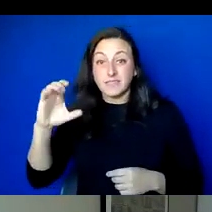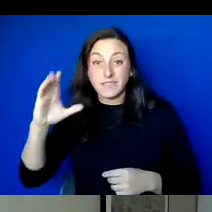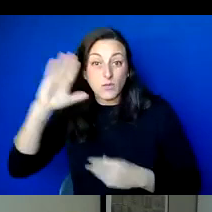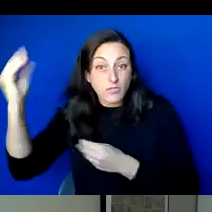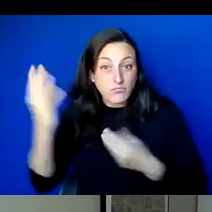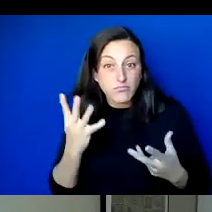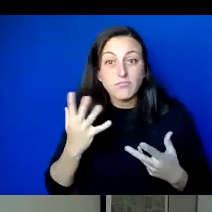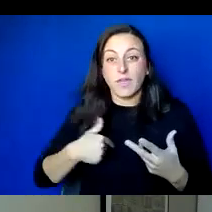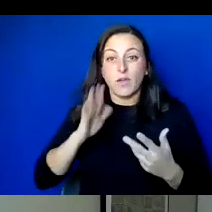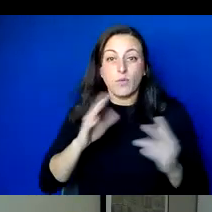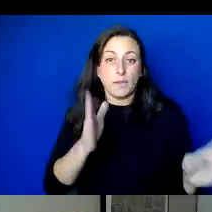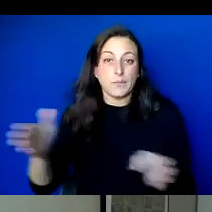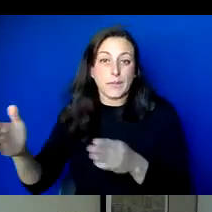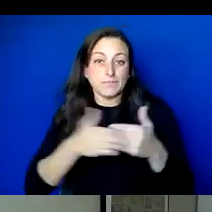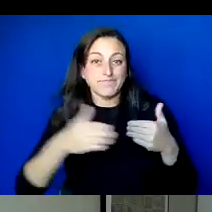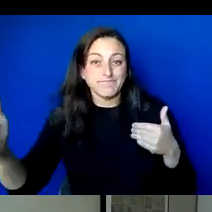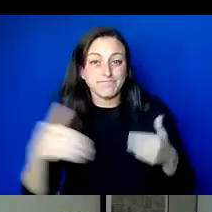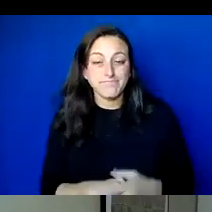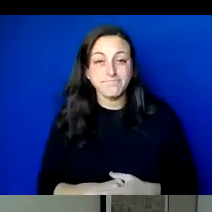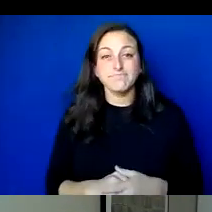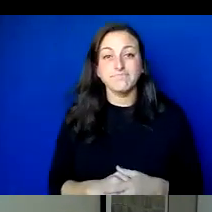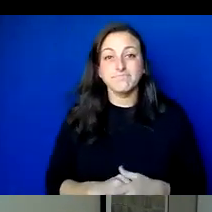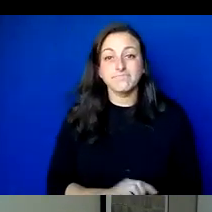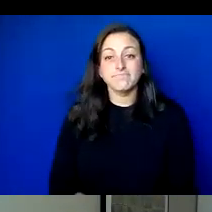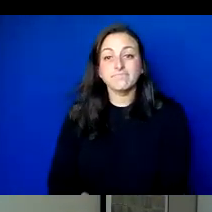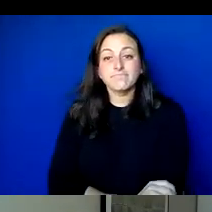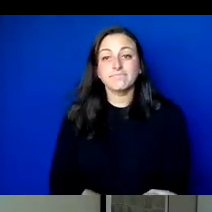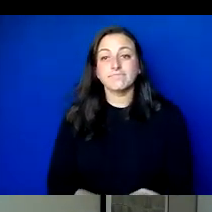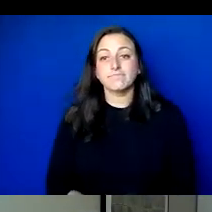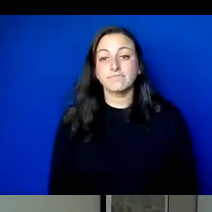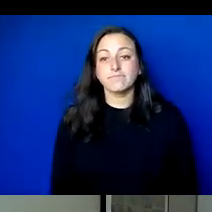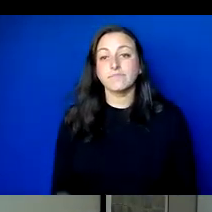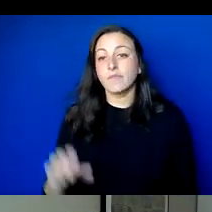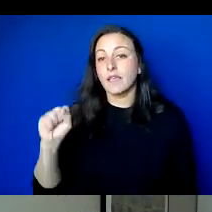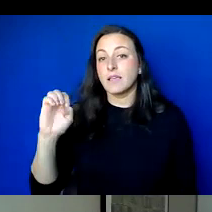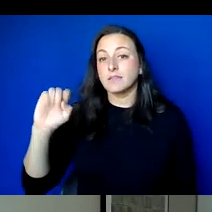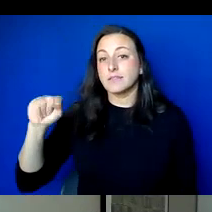Moderator: Okay, let's go to Seth.